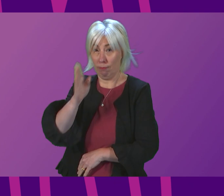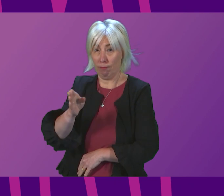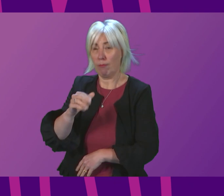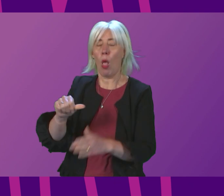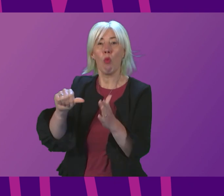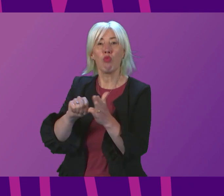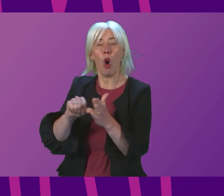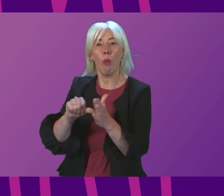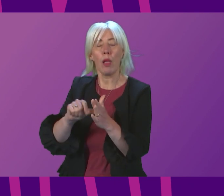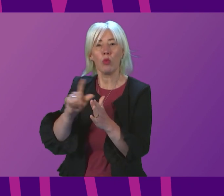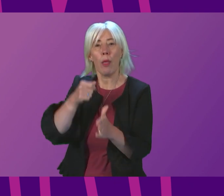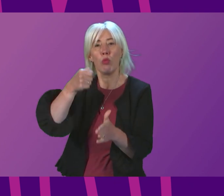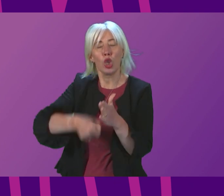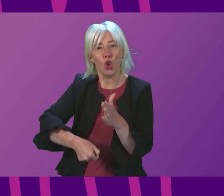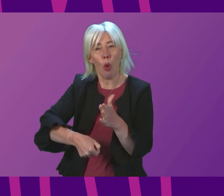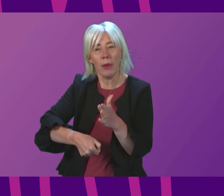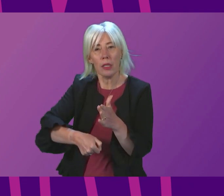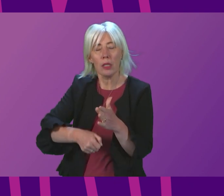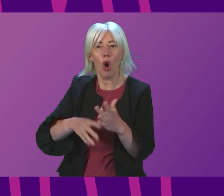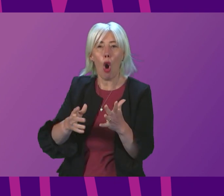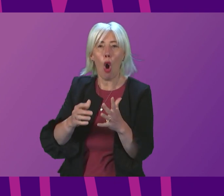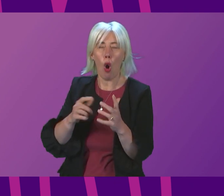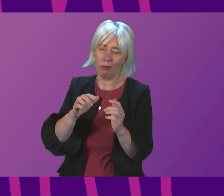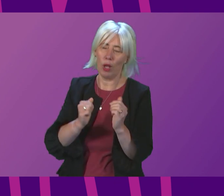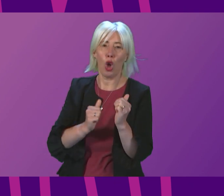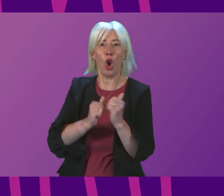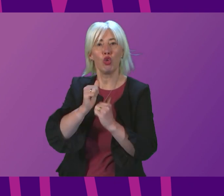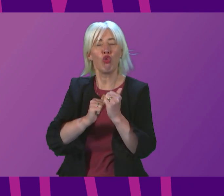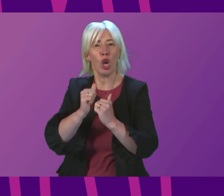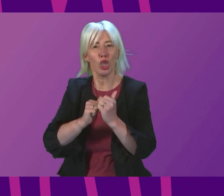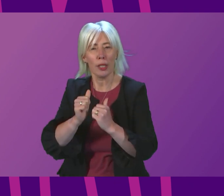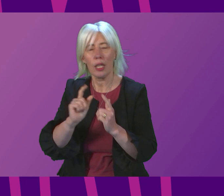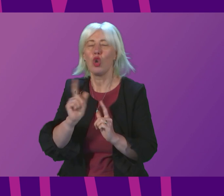with the procurement—or rather, with the construction; the procurement was not the